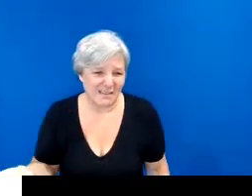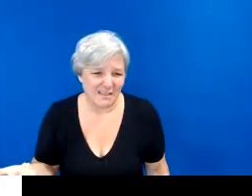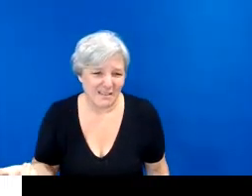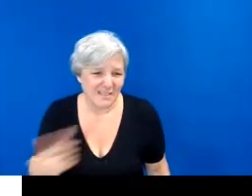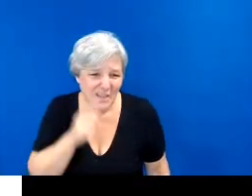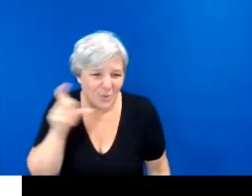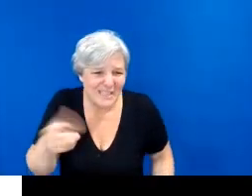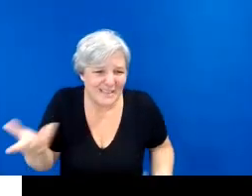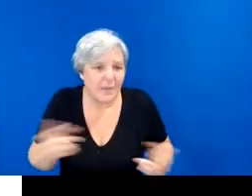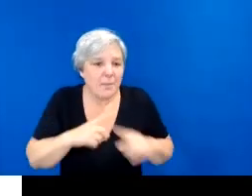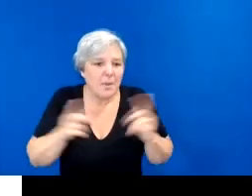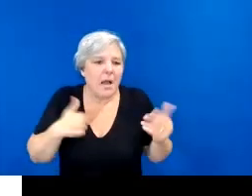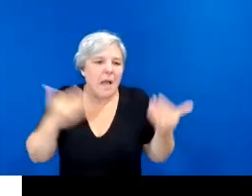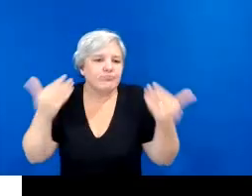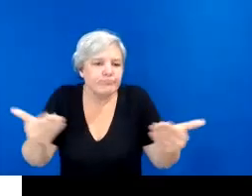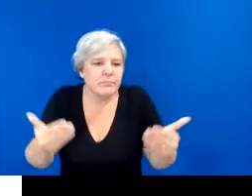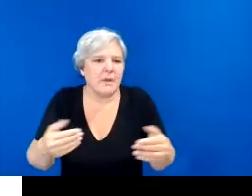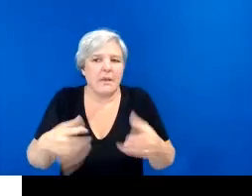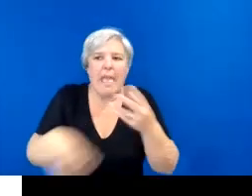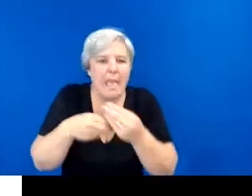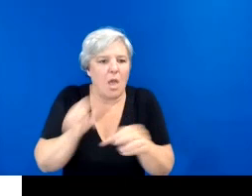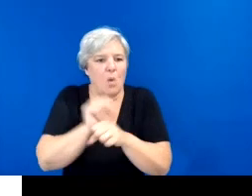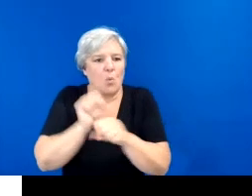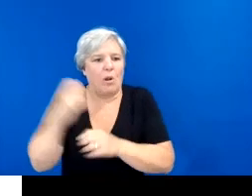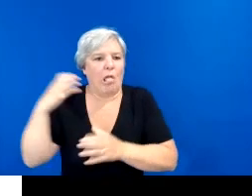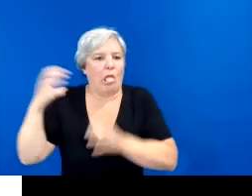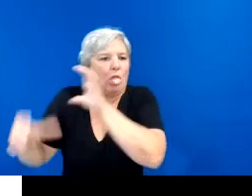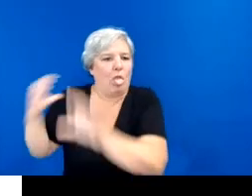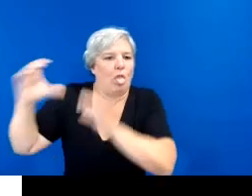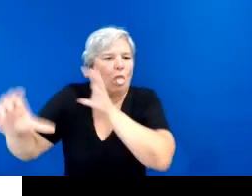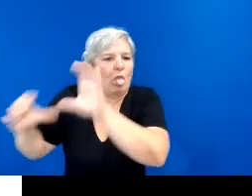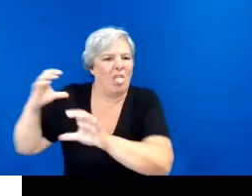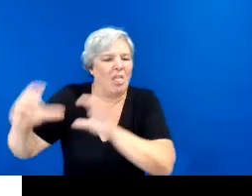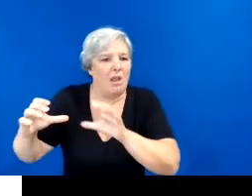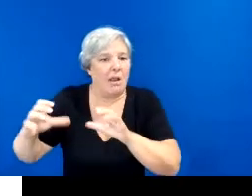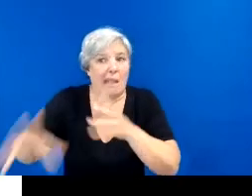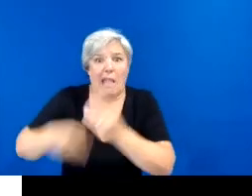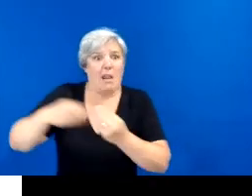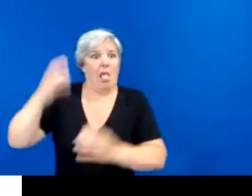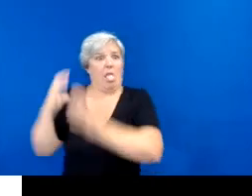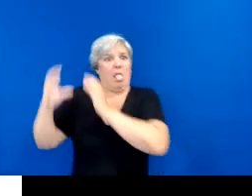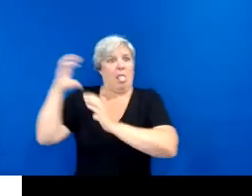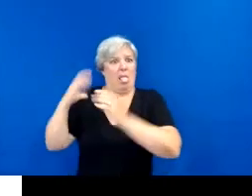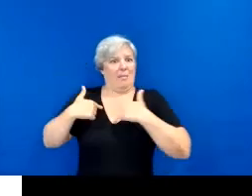and make them do extra work. And then that also put extra work on me too, that I had to grade.